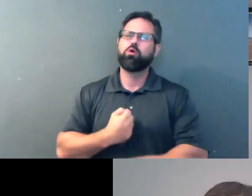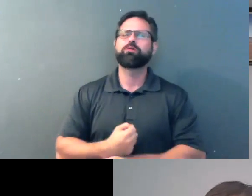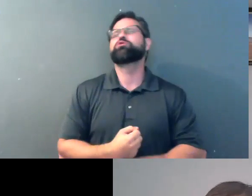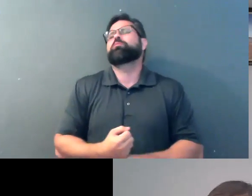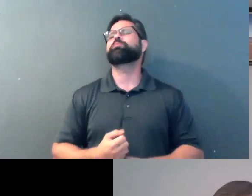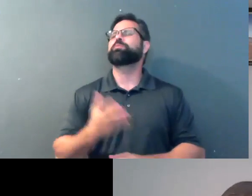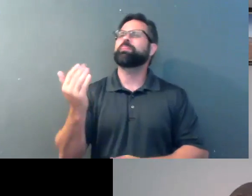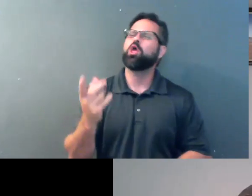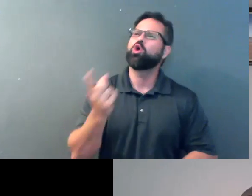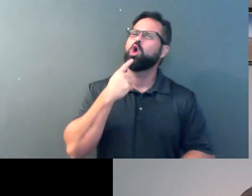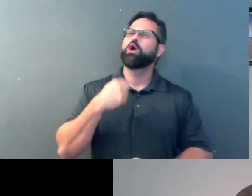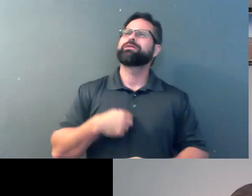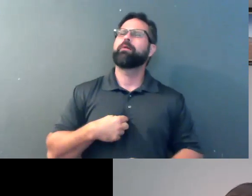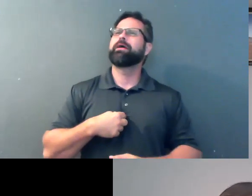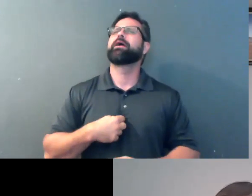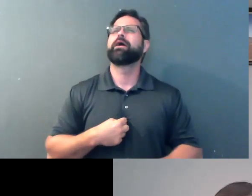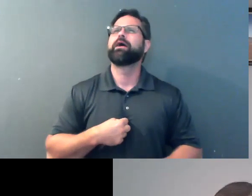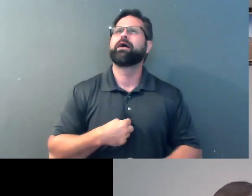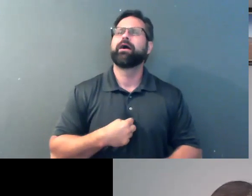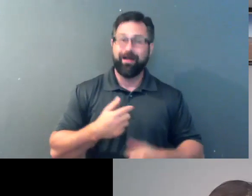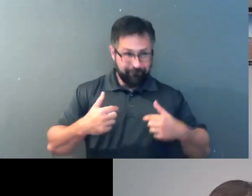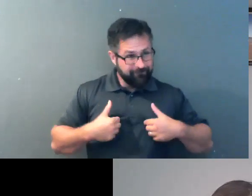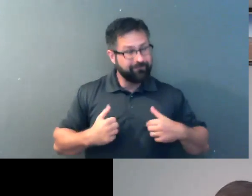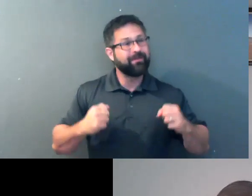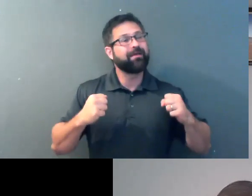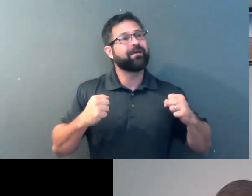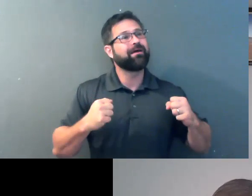key things that we can do to make sure that the change is really happening on the ground what